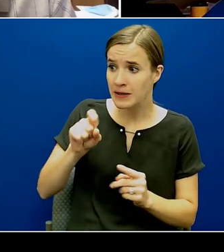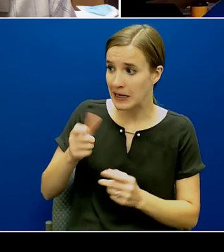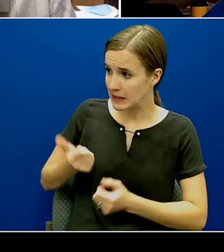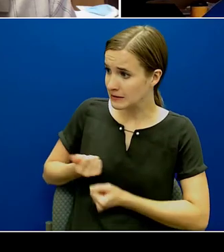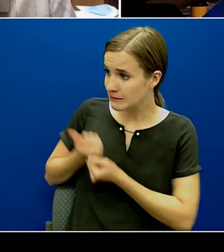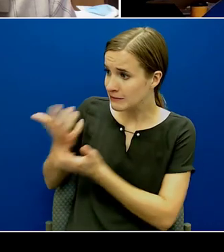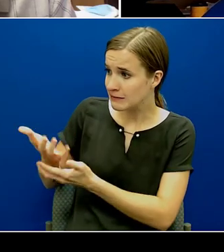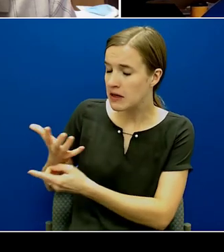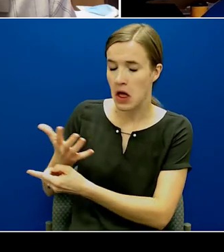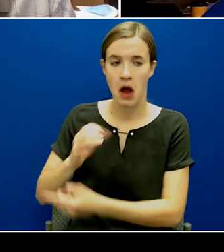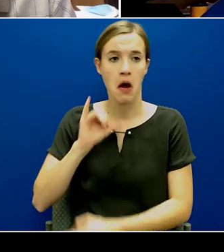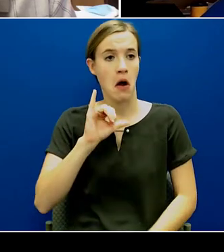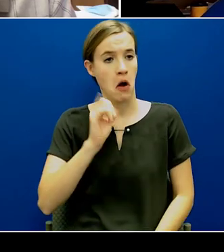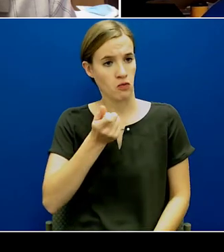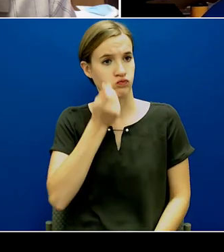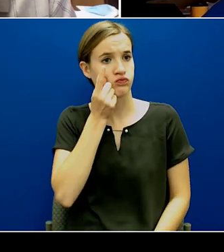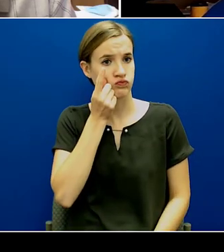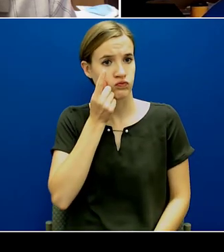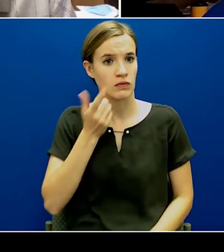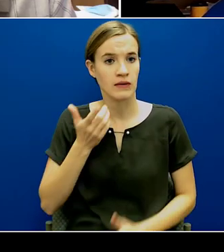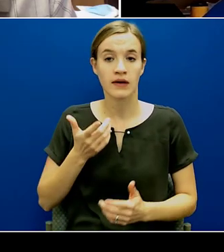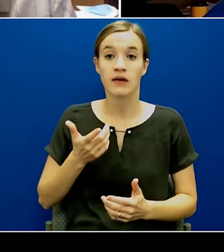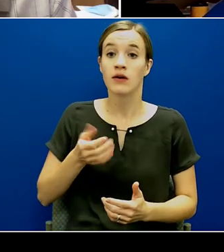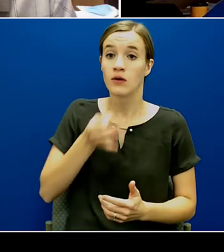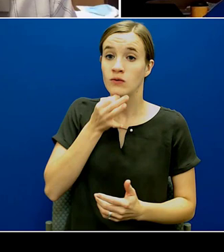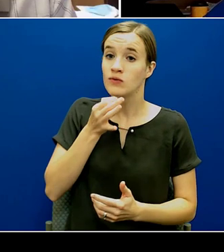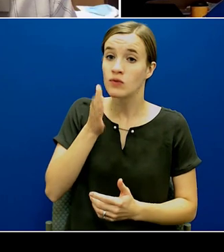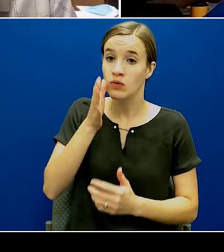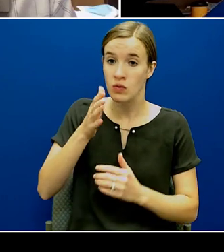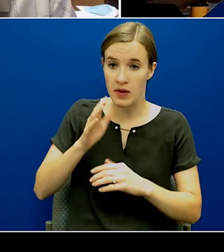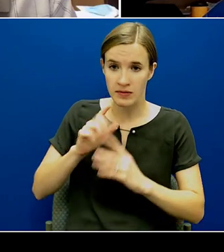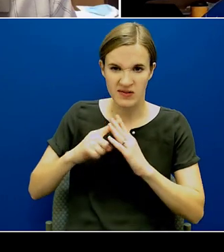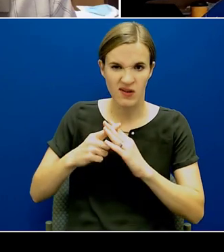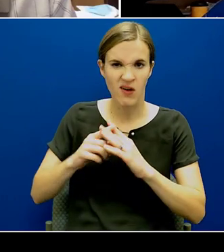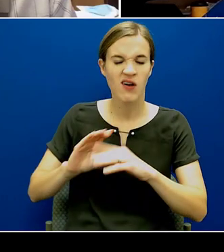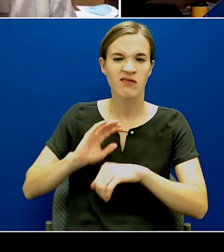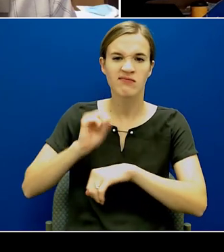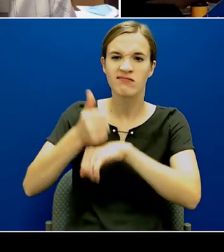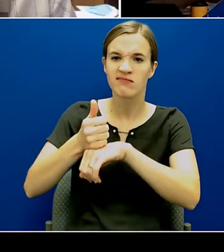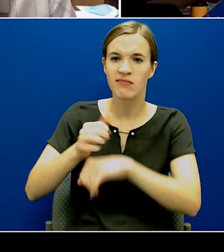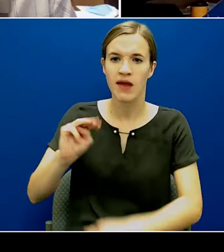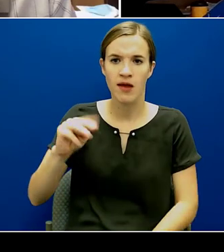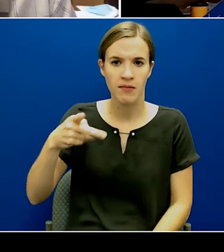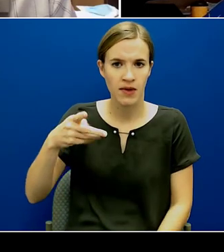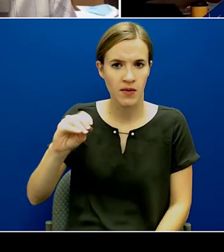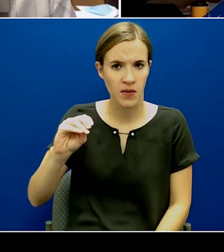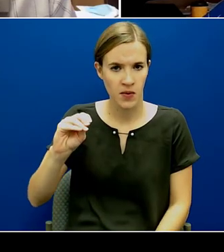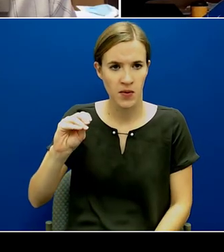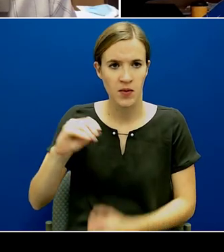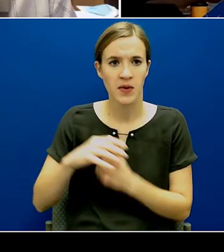determine where transportation is going to go in the next two years. So I'm excited to see